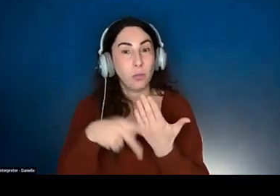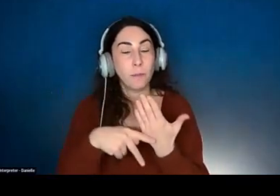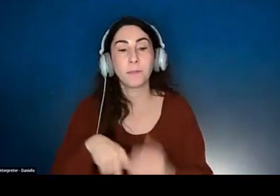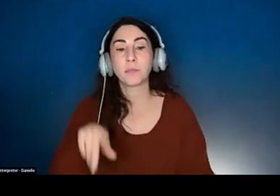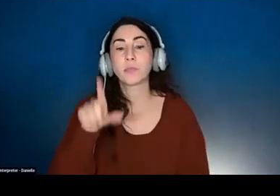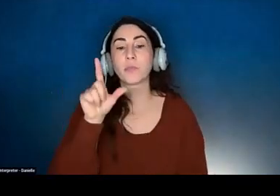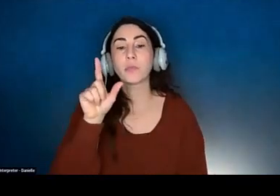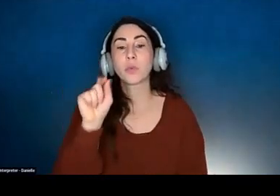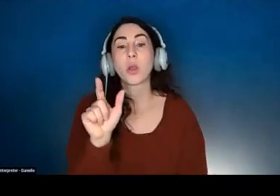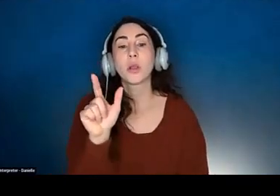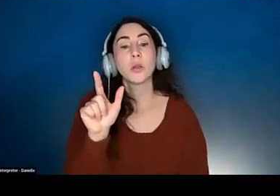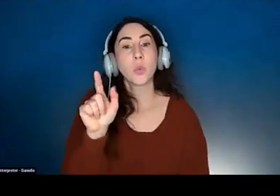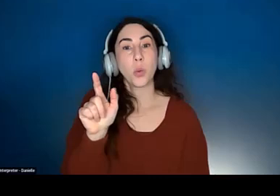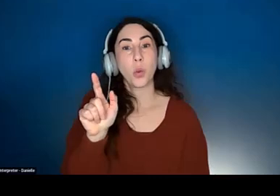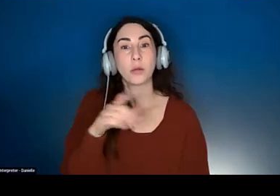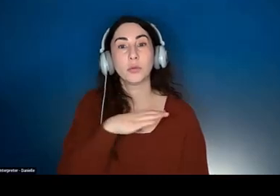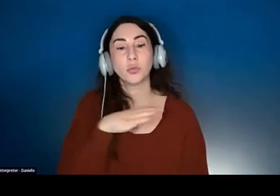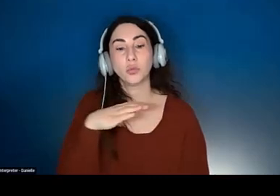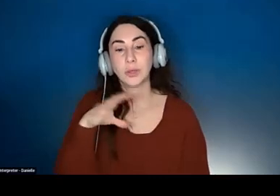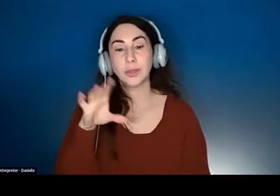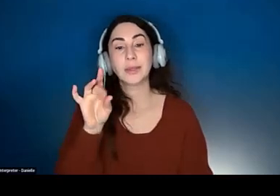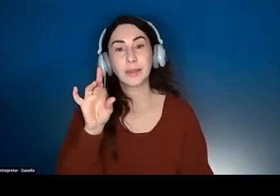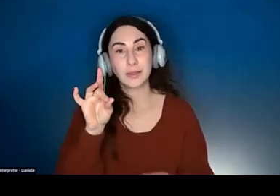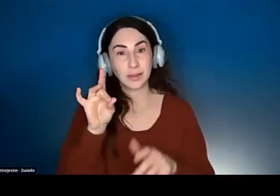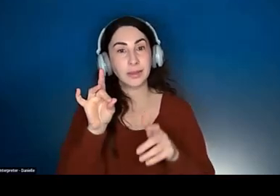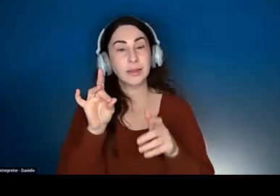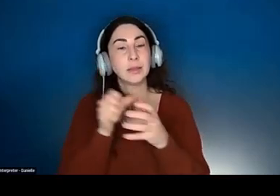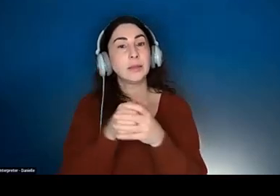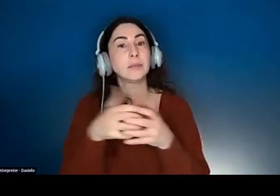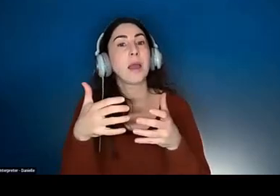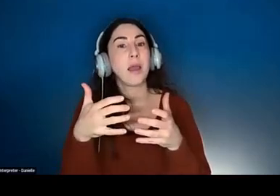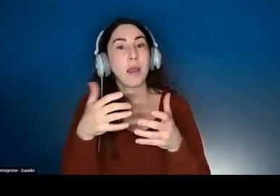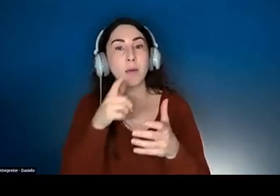Congress expanded eligibility by reducing the minimum